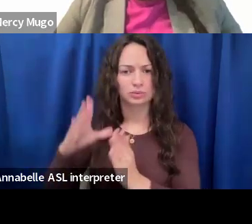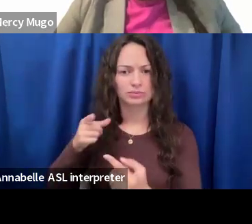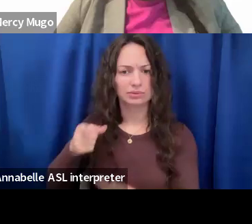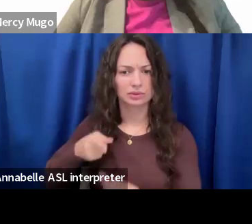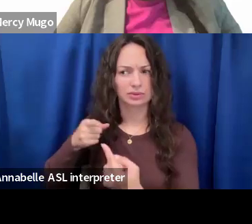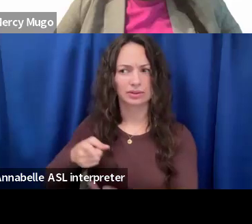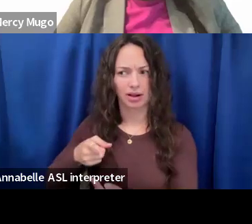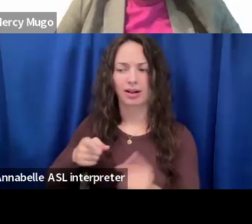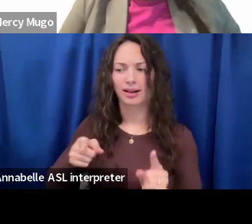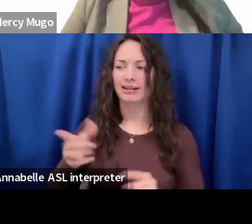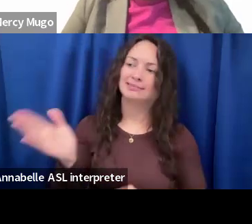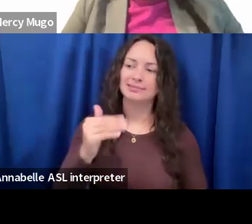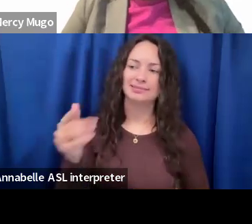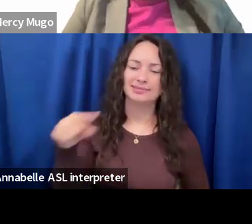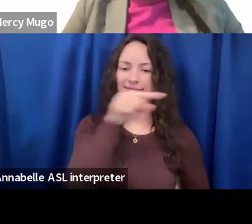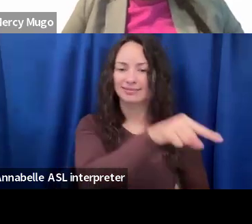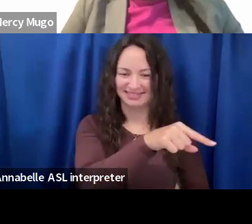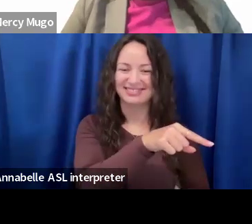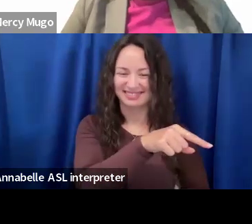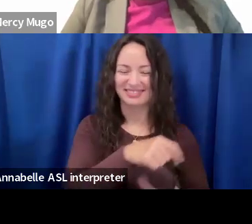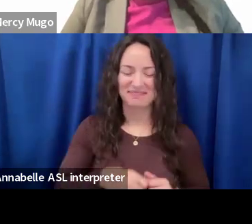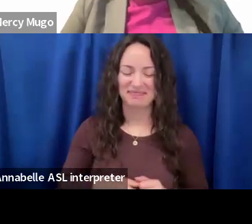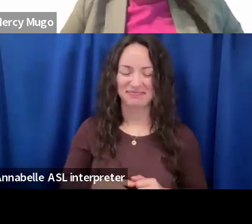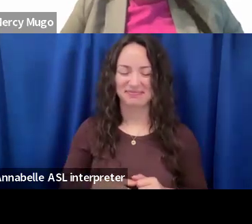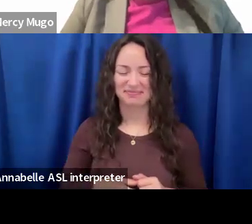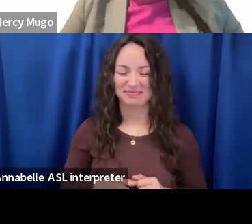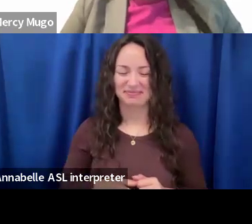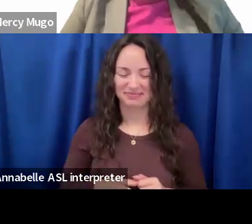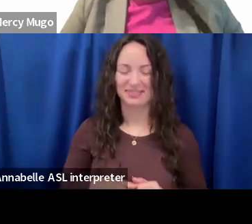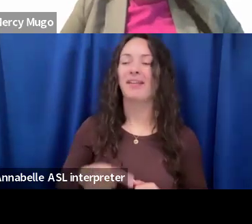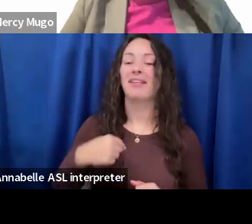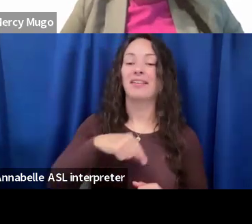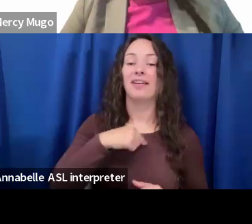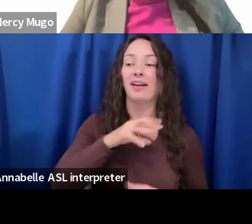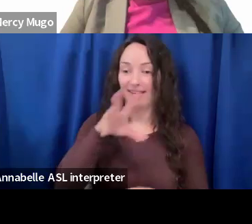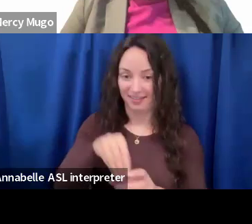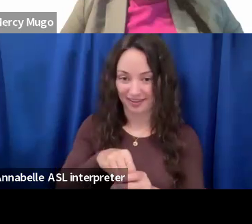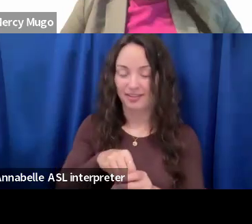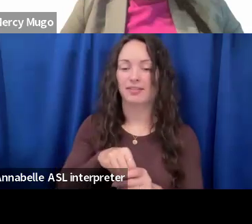them to us. So we were able to swoop in and help support and retain some of these fabulous